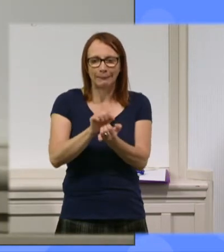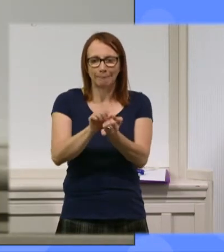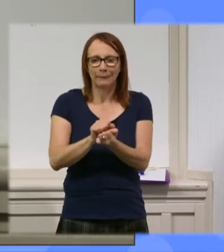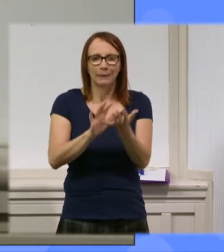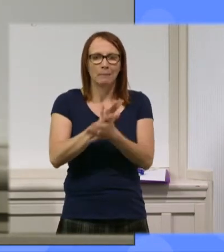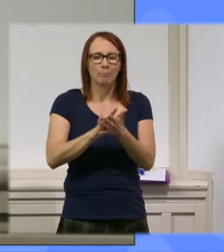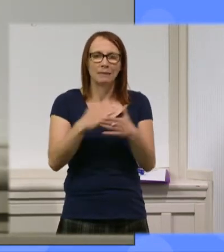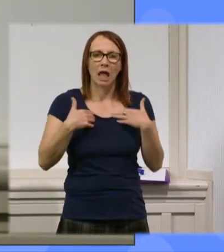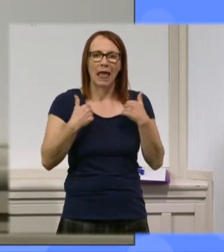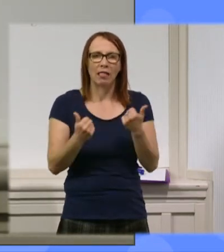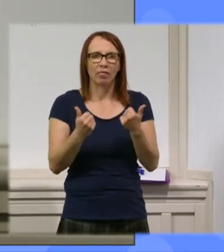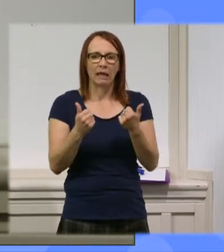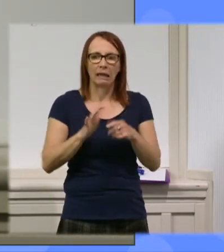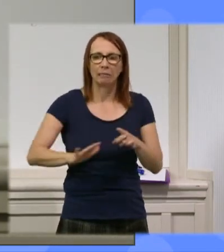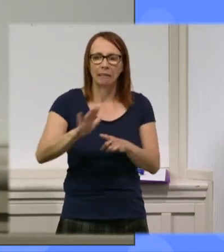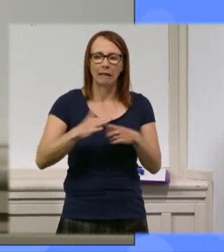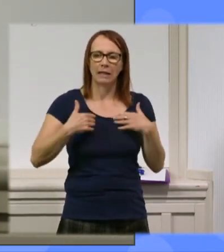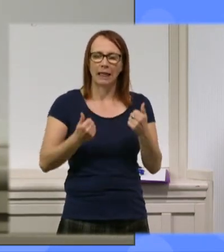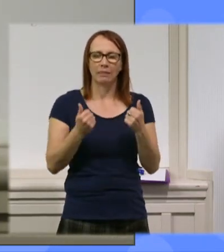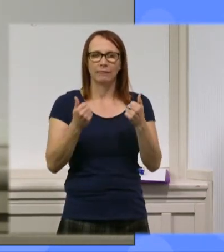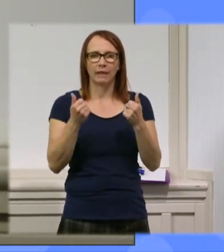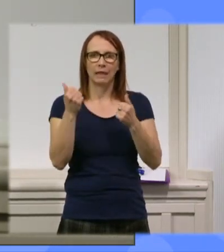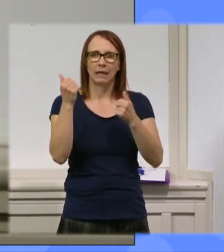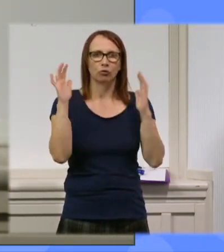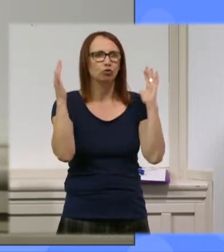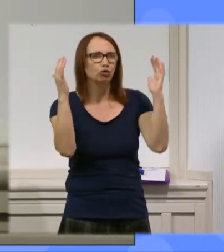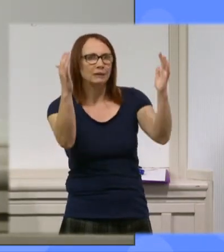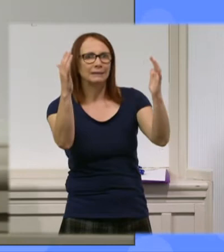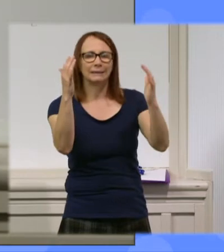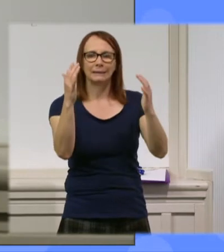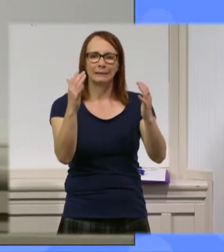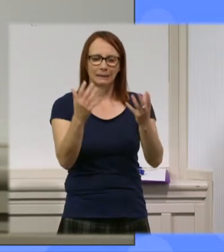healthy trees more forestry healthy woodlands healthy wetlands all of those